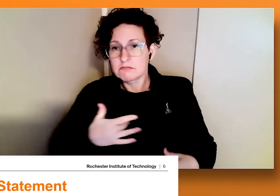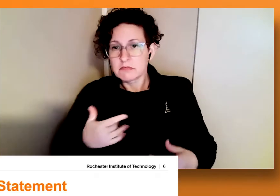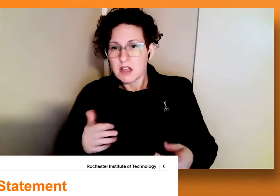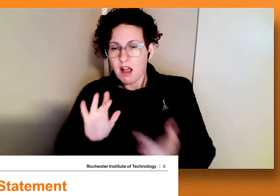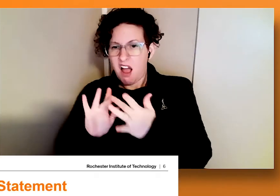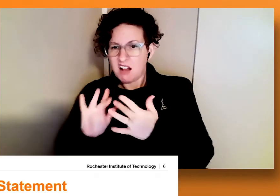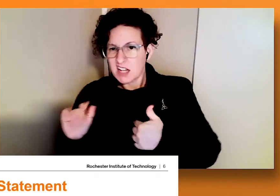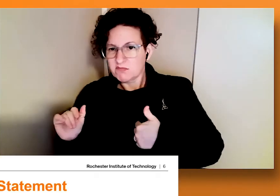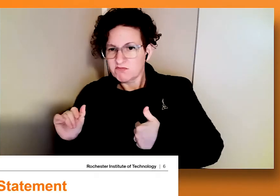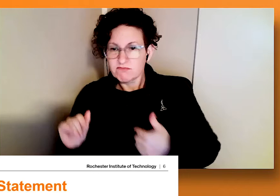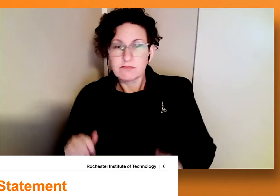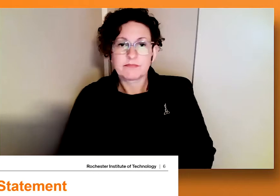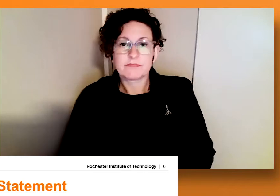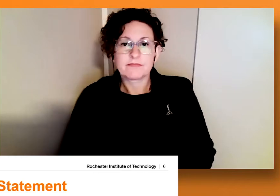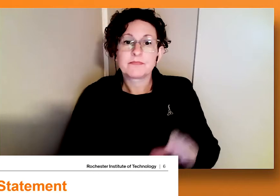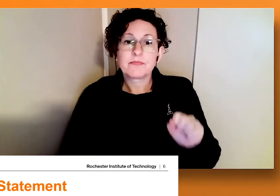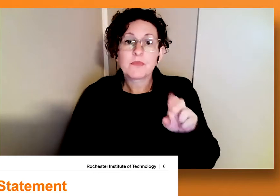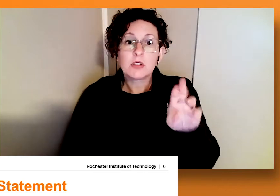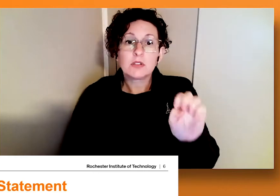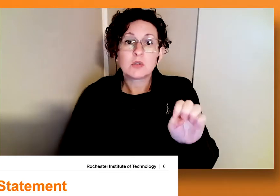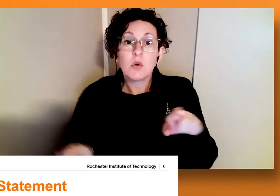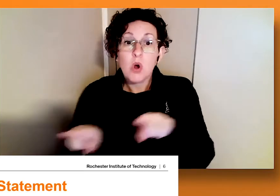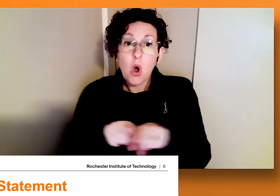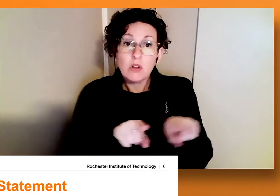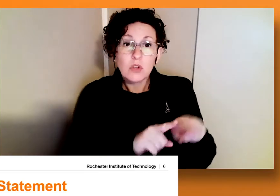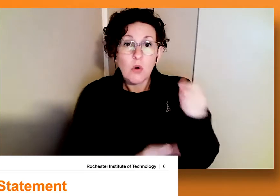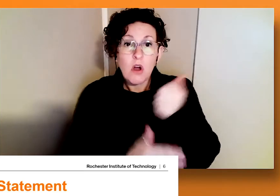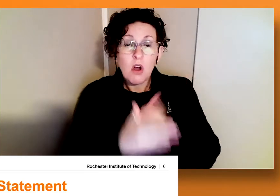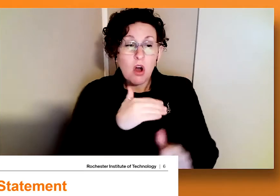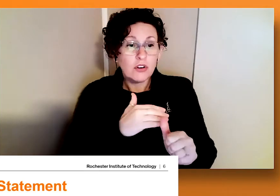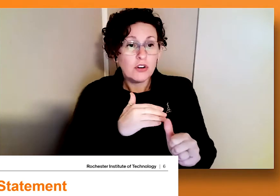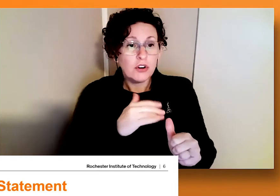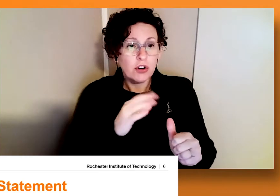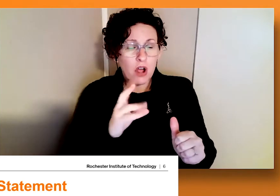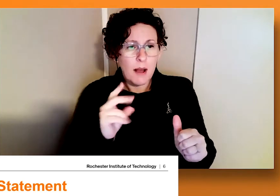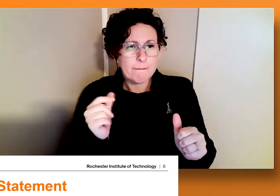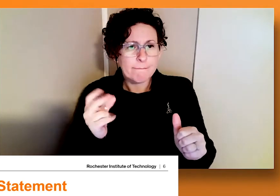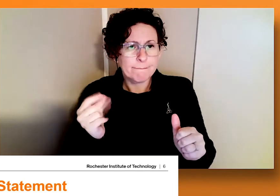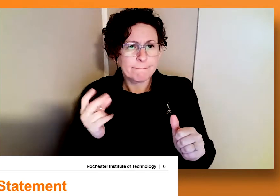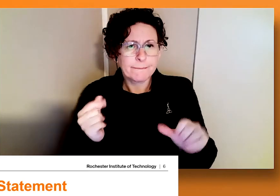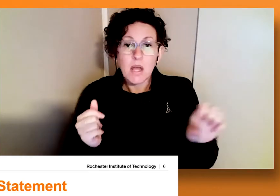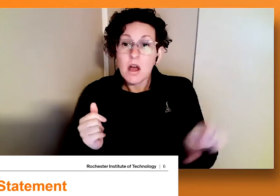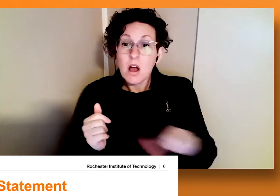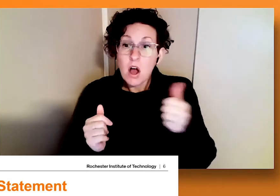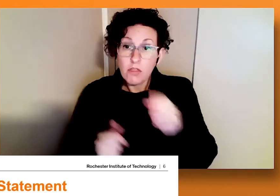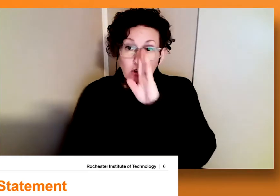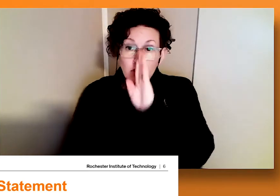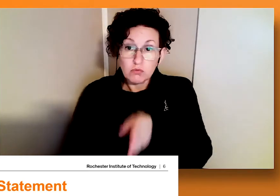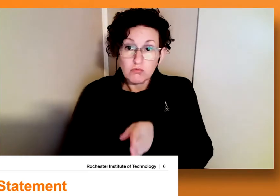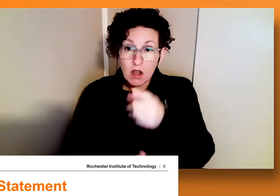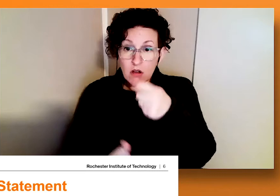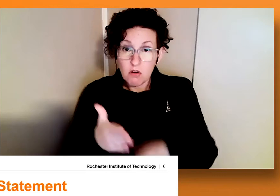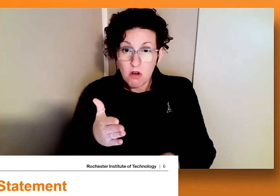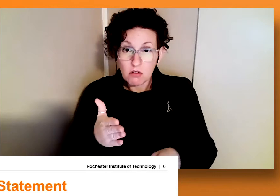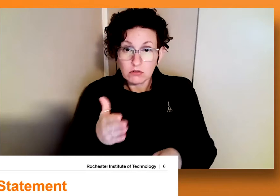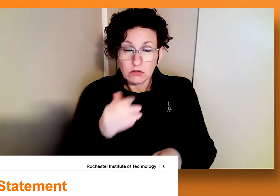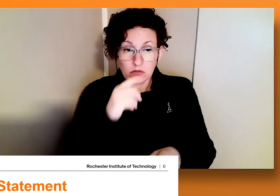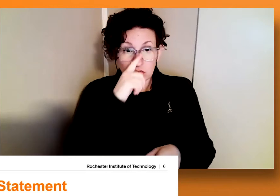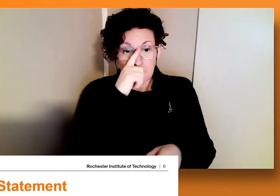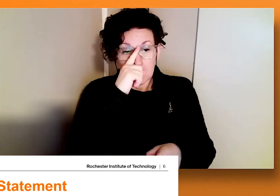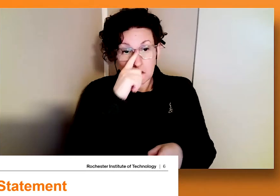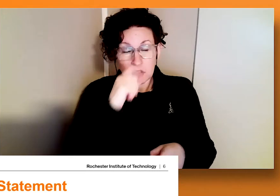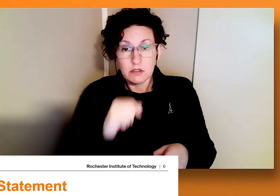Also on this sample... under "other direct costs,"